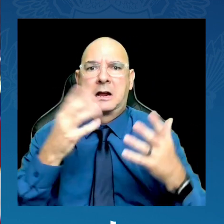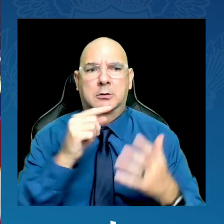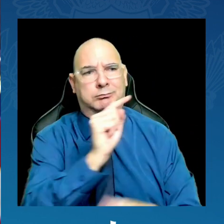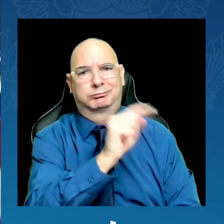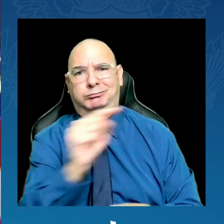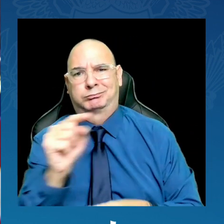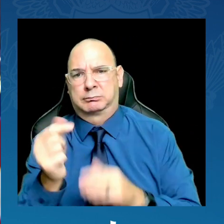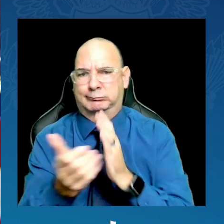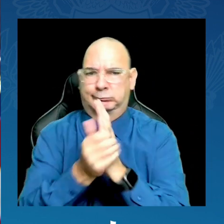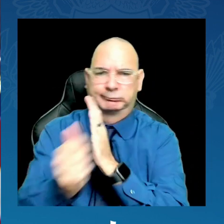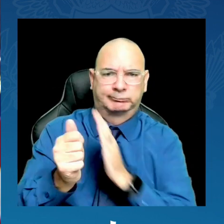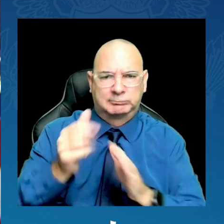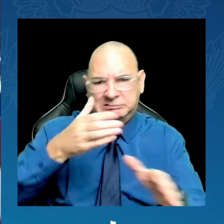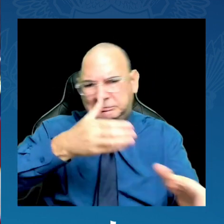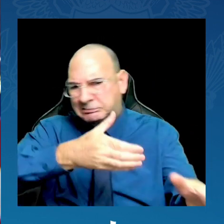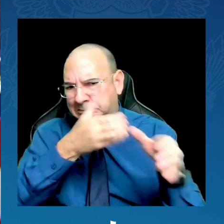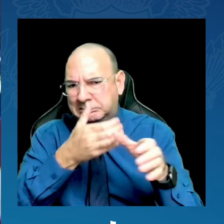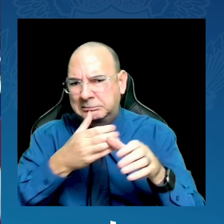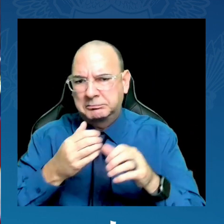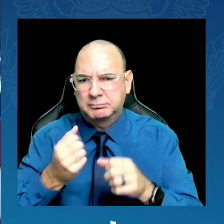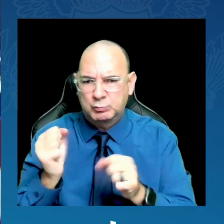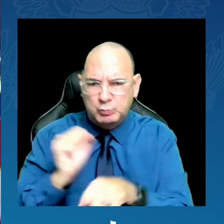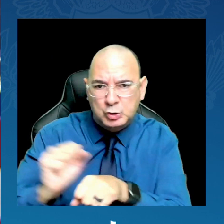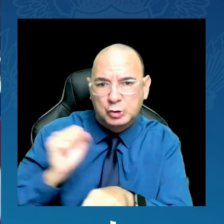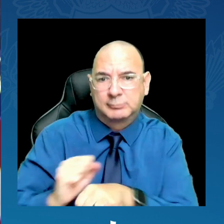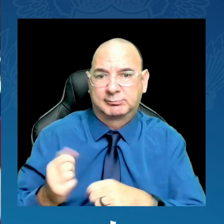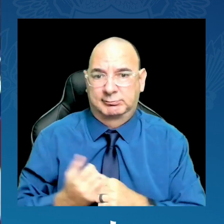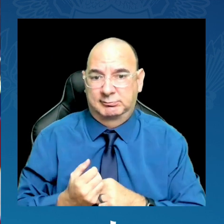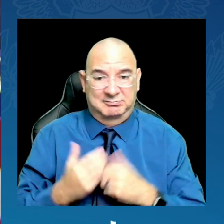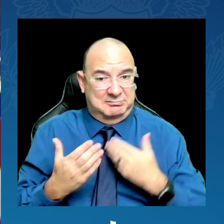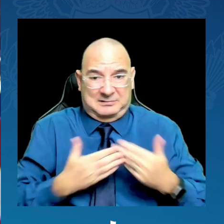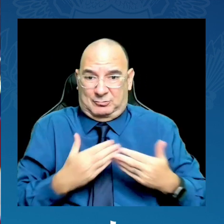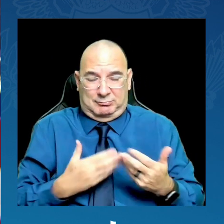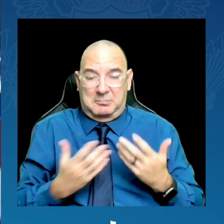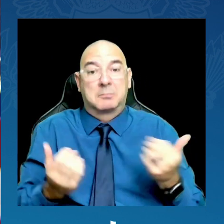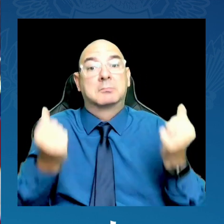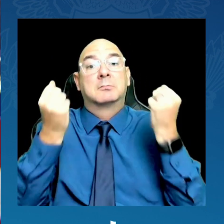Even so, there are thousands more jobs for technical workers --